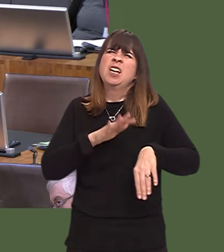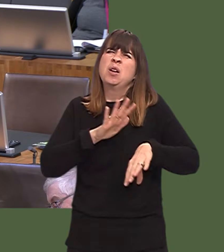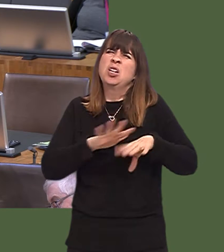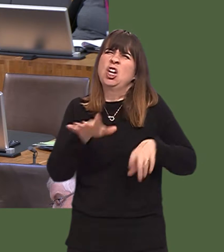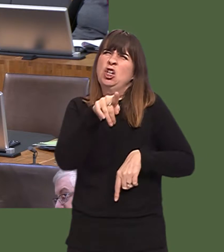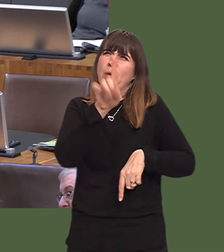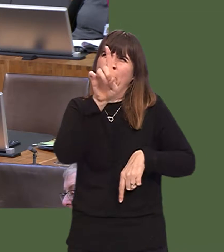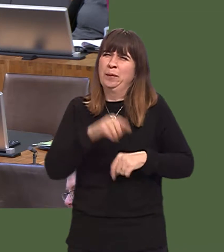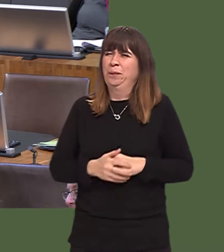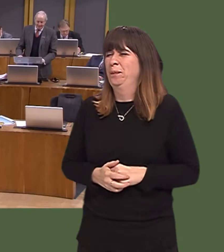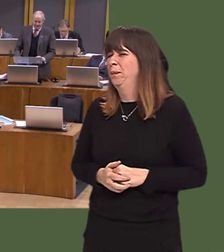the First Minister, Iím happy to say that isnít so.